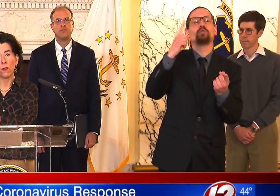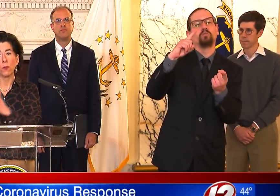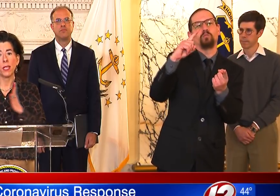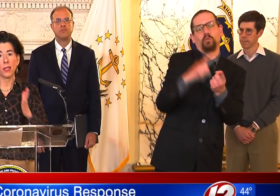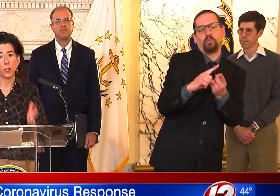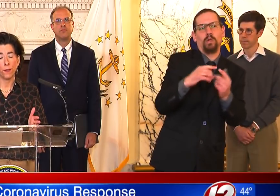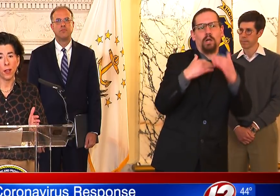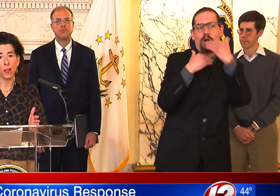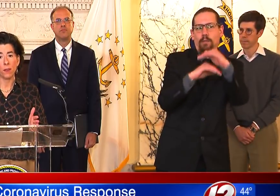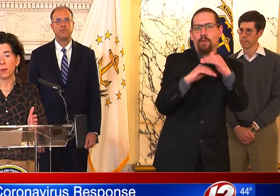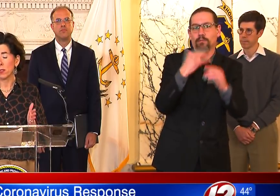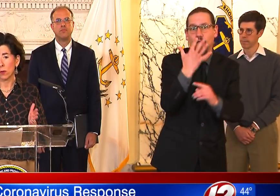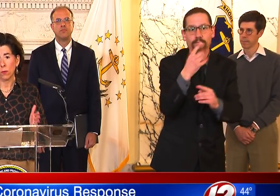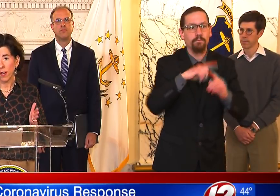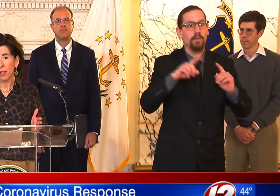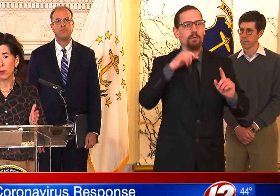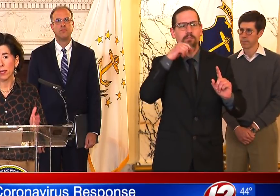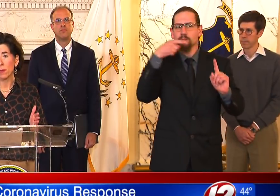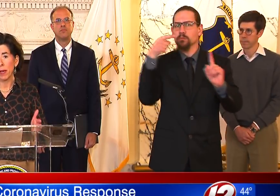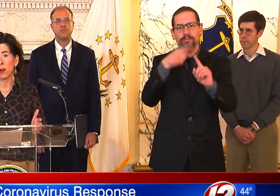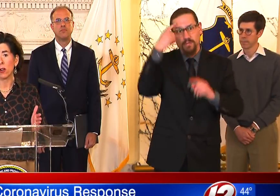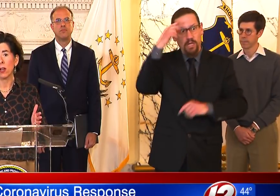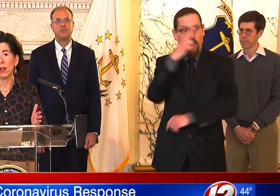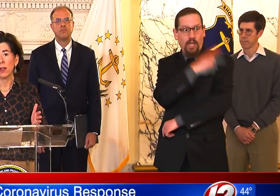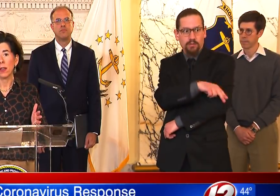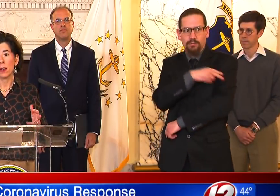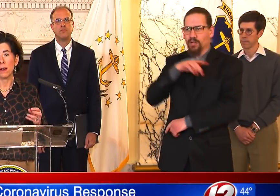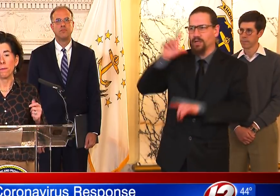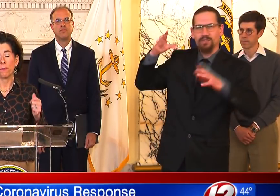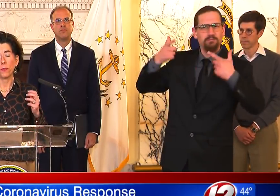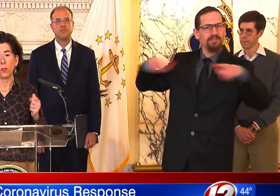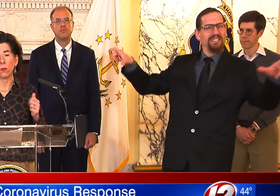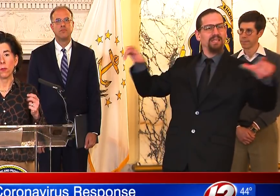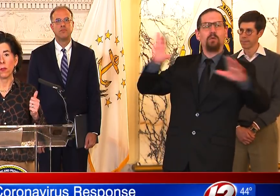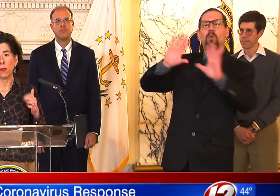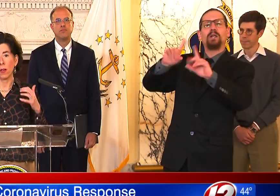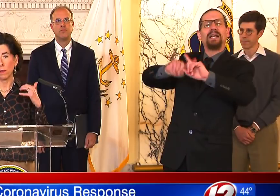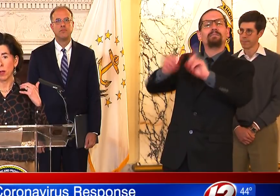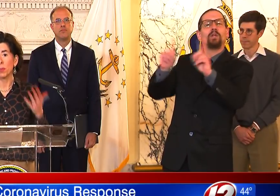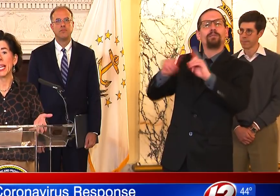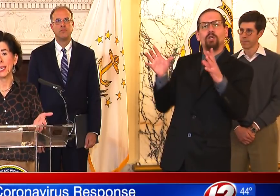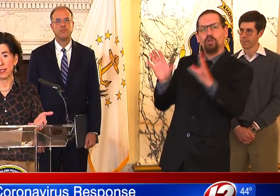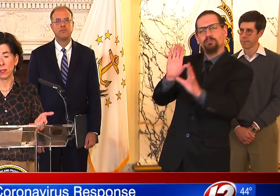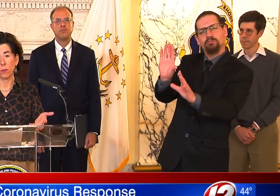FACILITIES. IT IS THE SAME RULES WE HAD BEFORE.